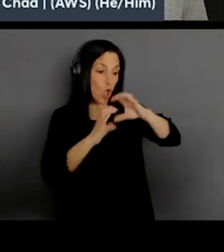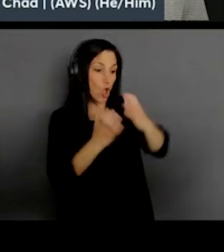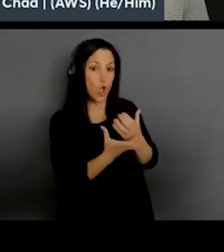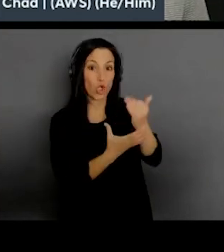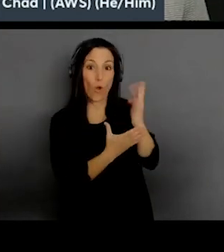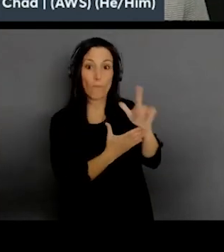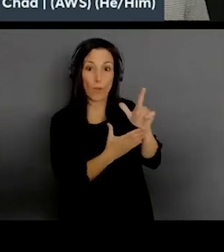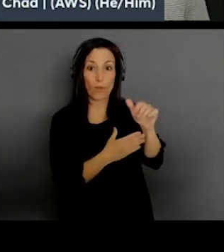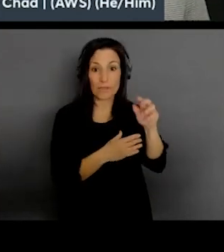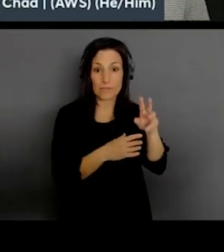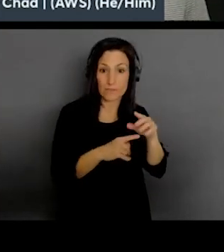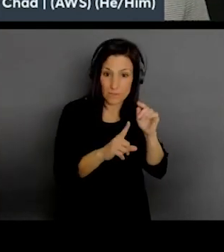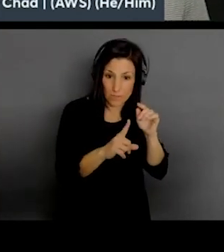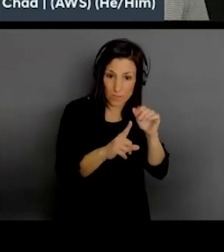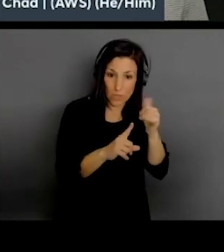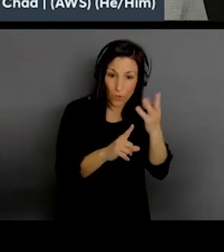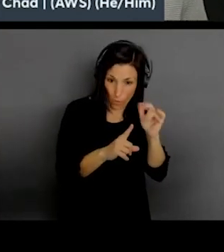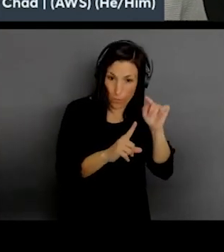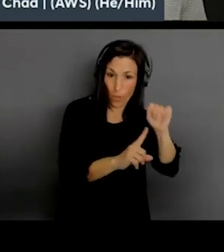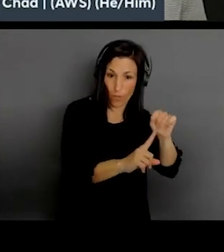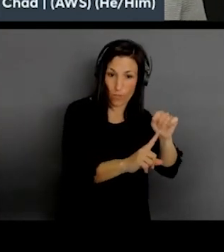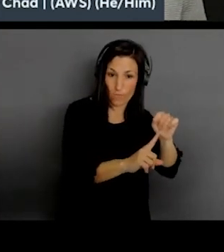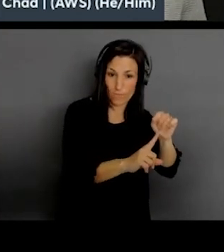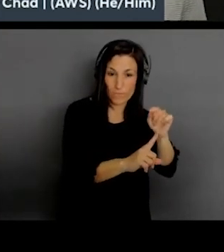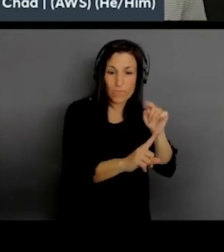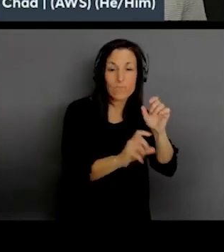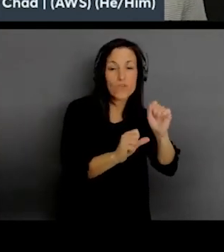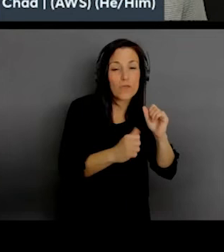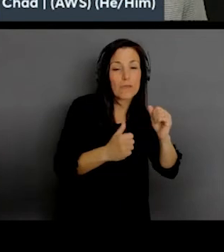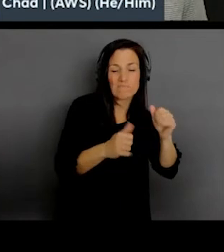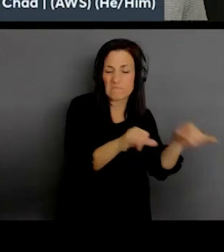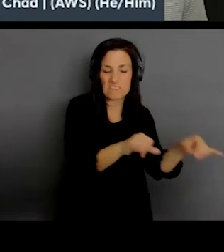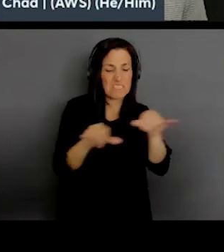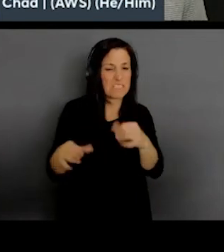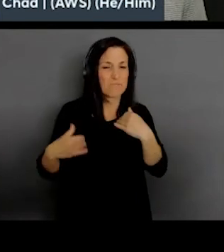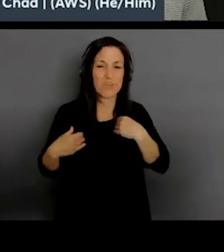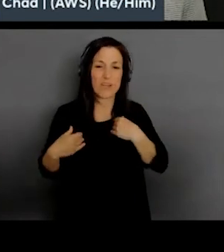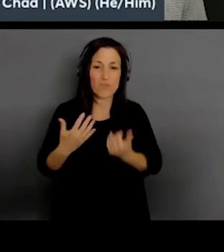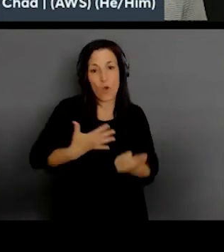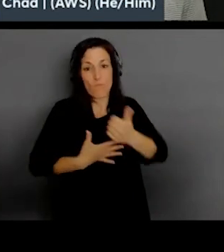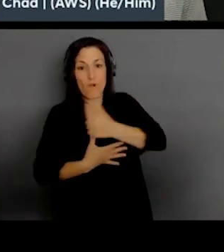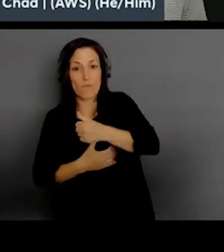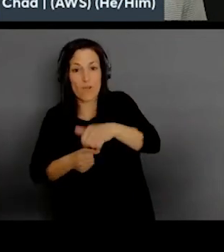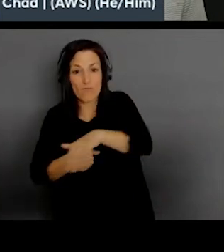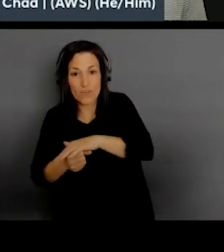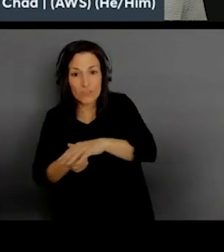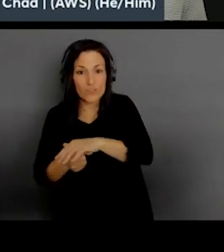You can have your primary region with regular R6g, R5, whatever instance you choose,